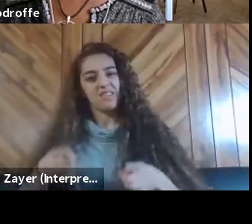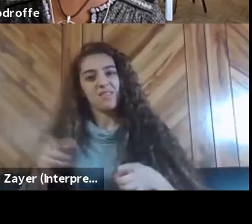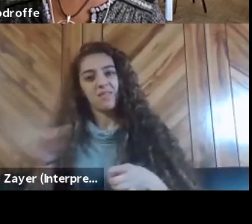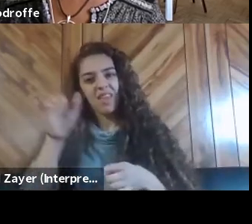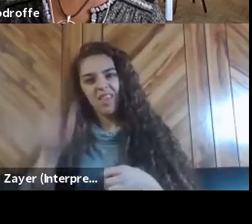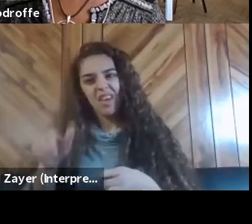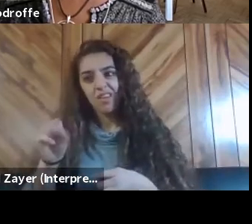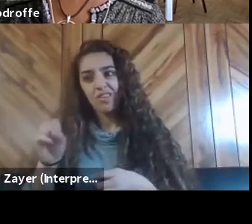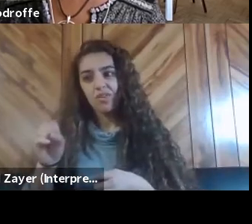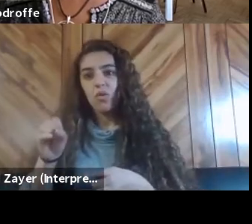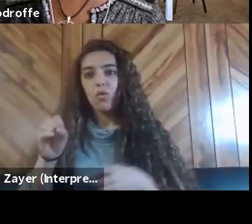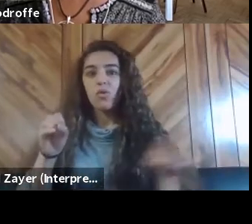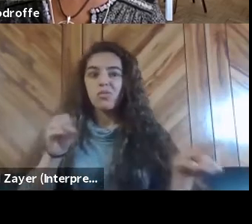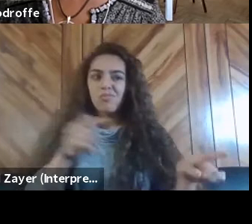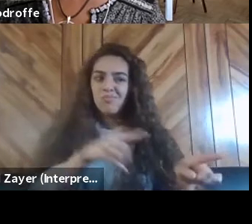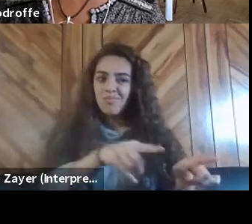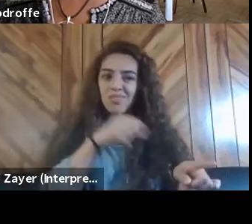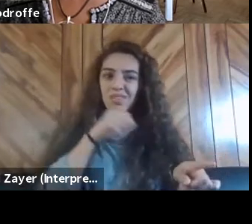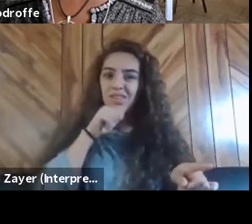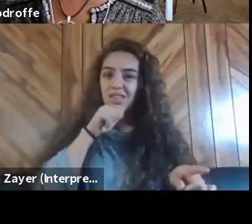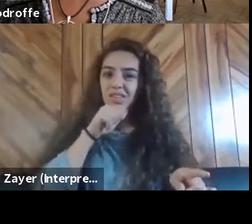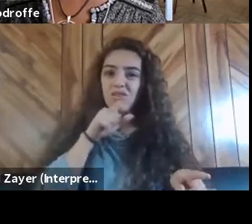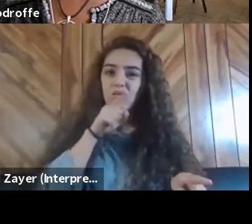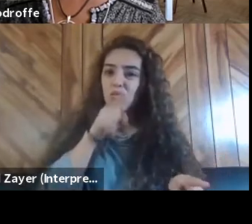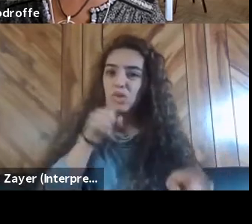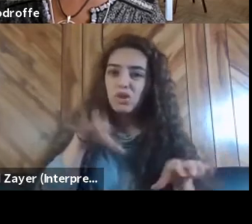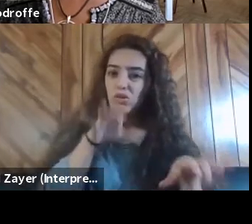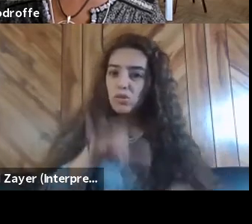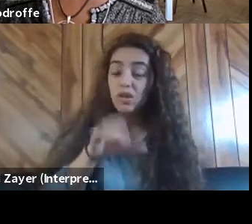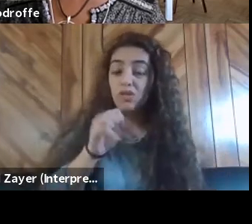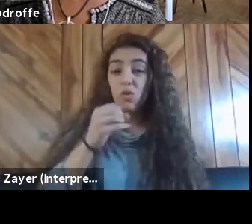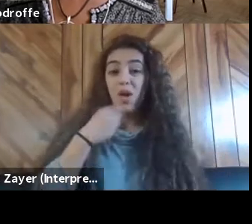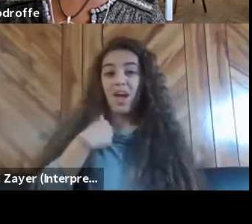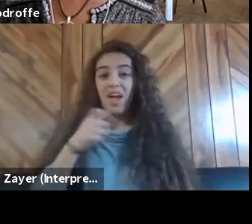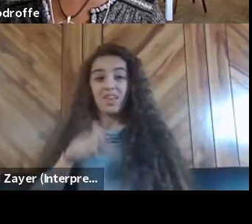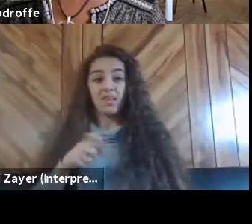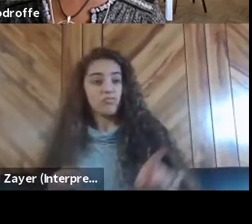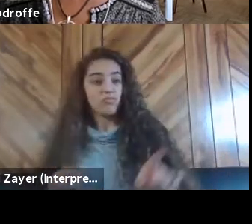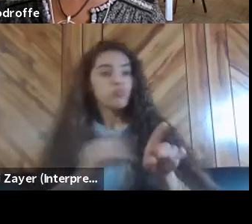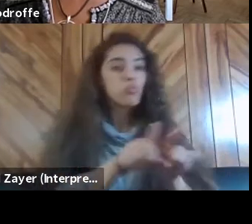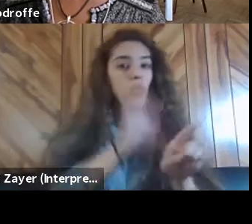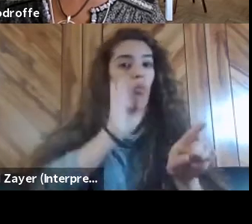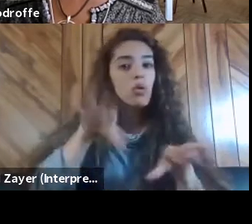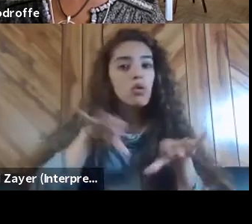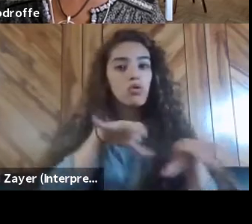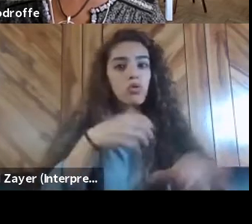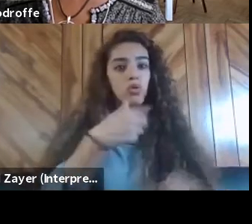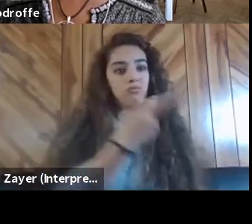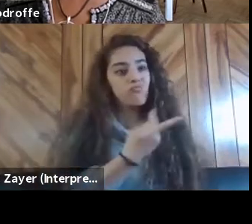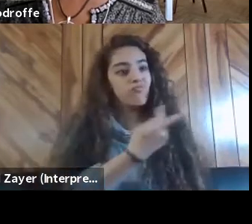will have sleepovers. And mom and her will have our own dance parties. And we'll go do our own shopping spree because, you